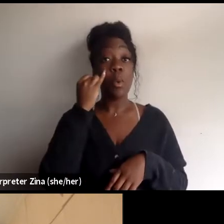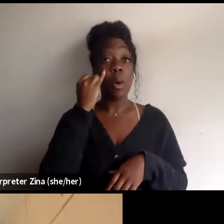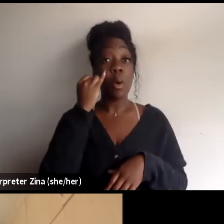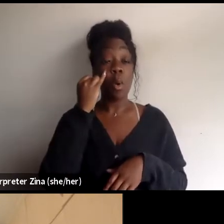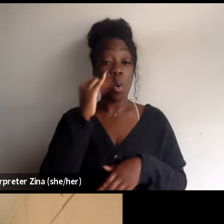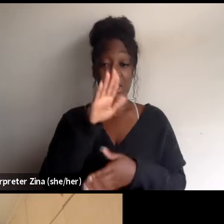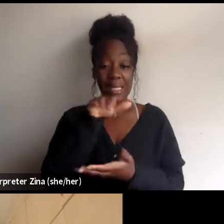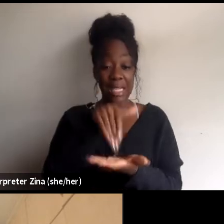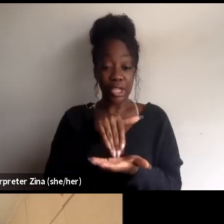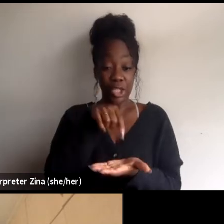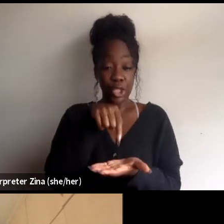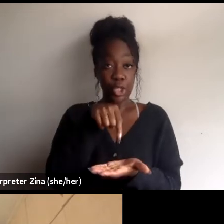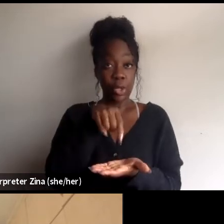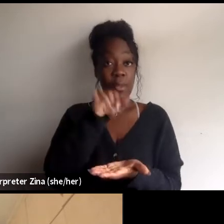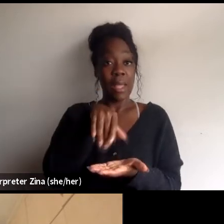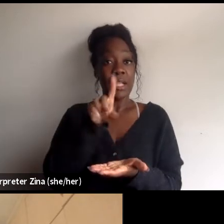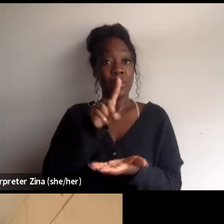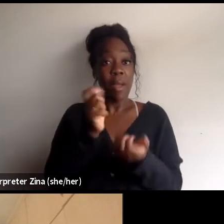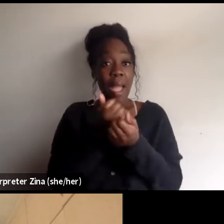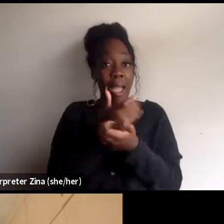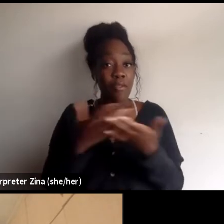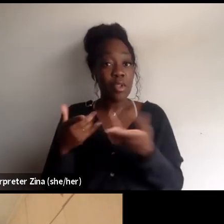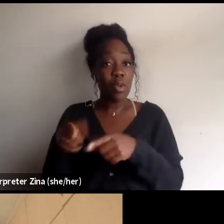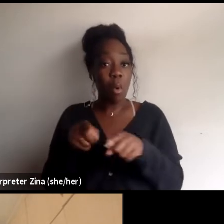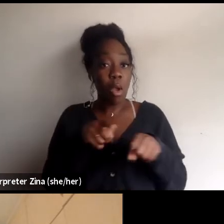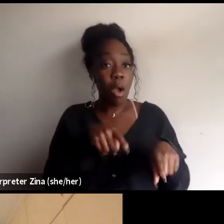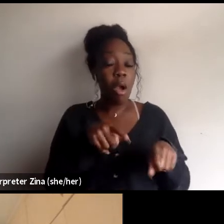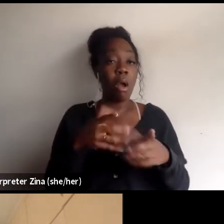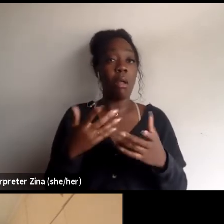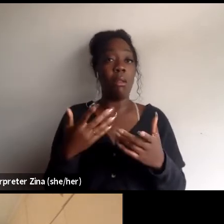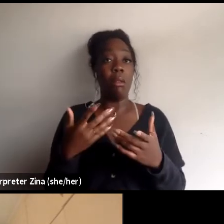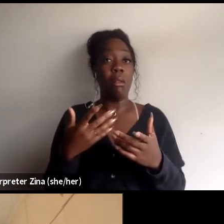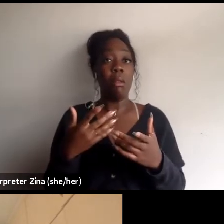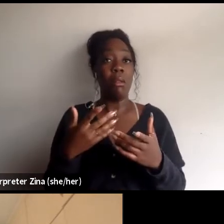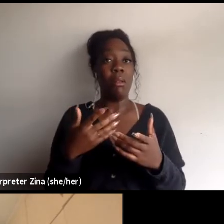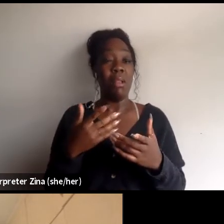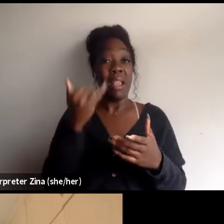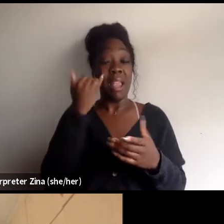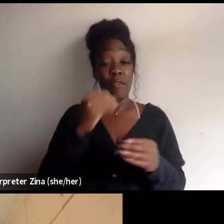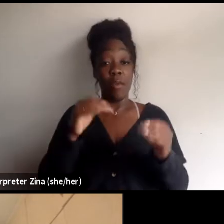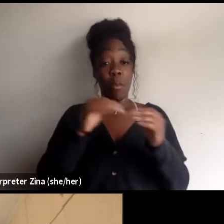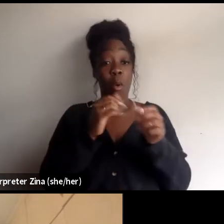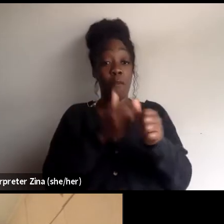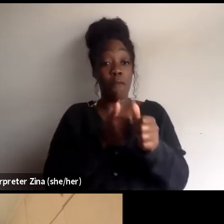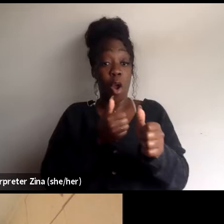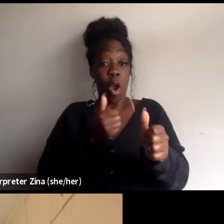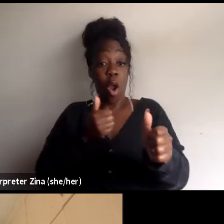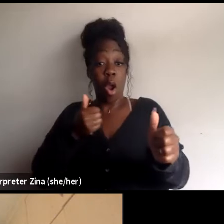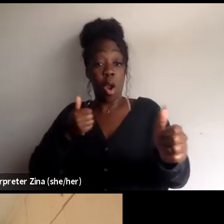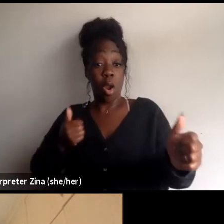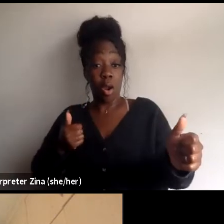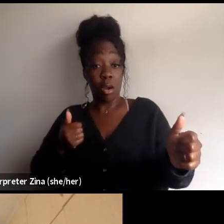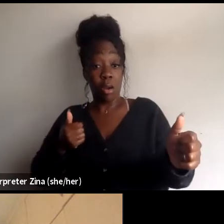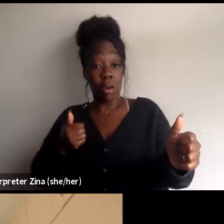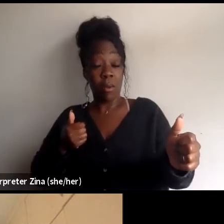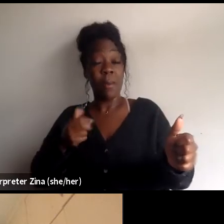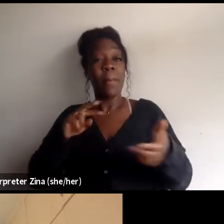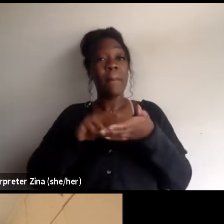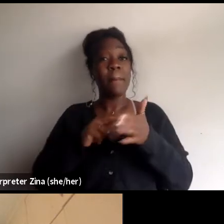of where everything's taking place, the more likely you are to have a better overview.